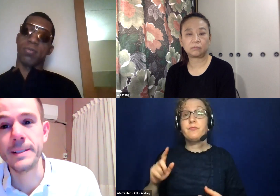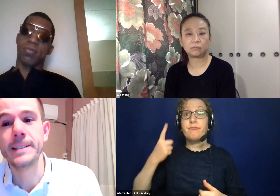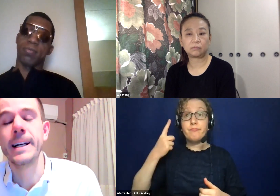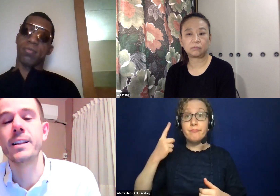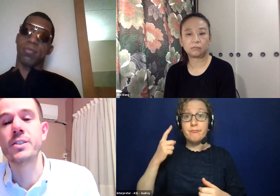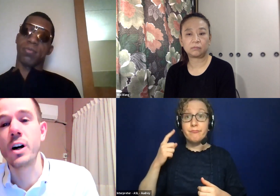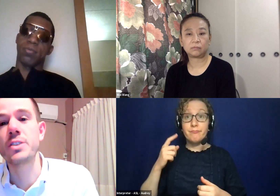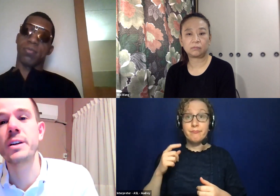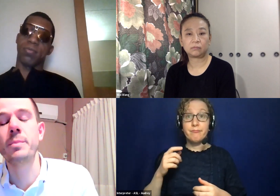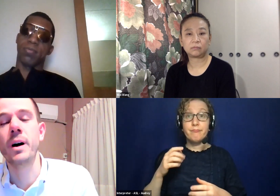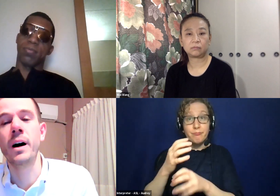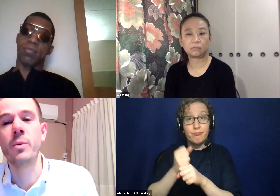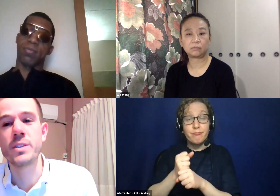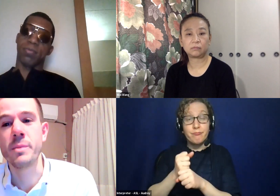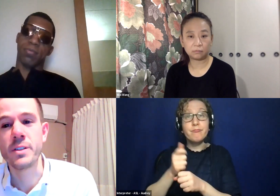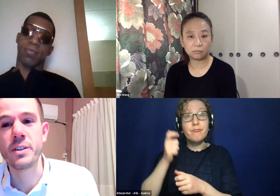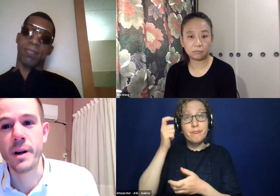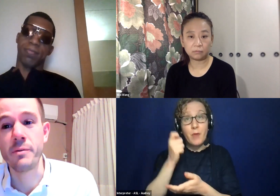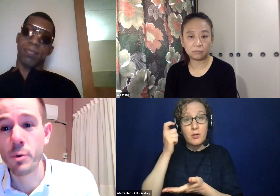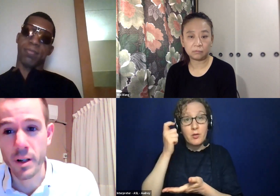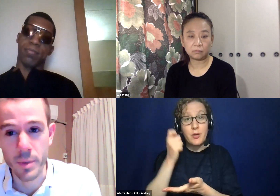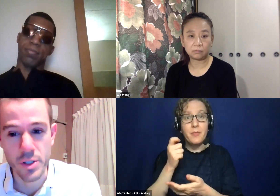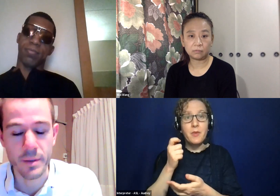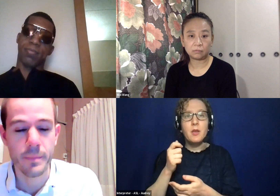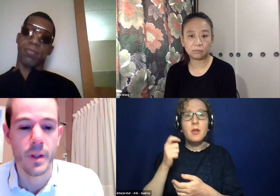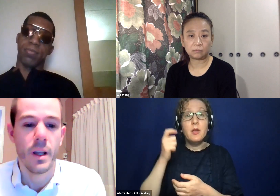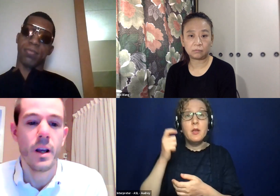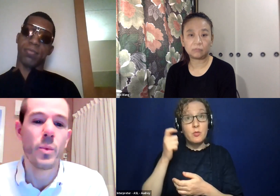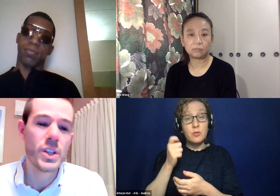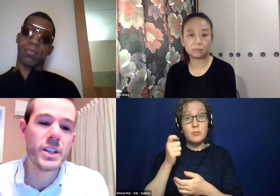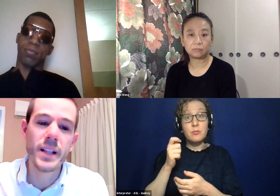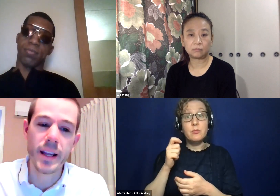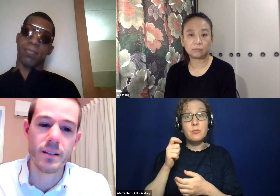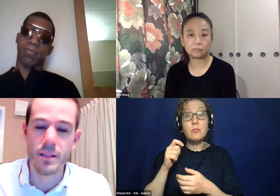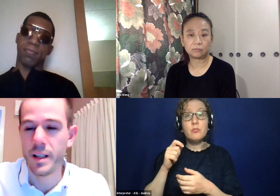and the scholarship was administered by the Fulbright Commission, which is like,